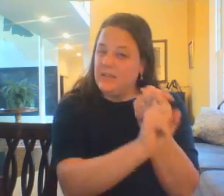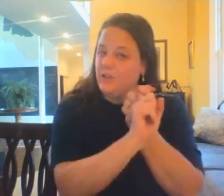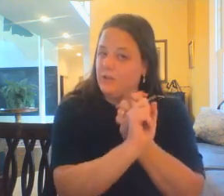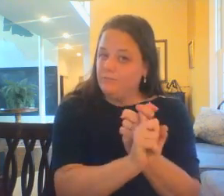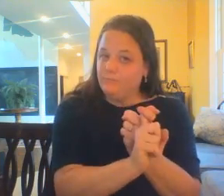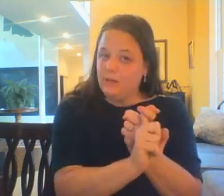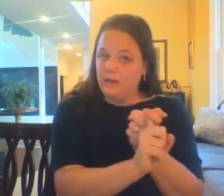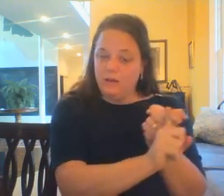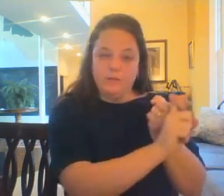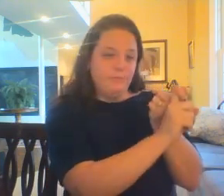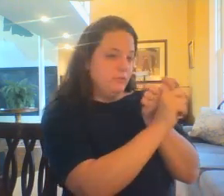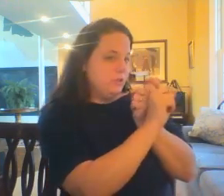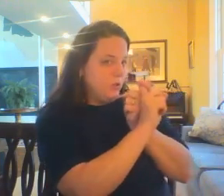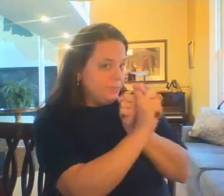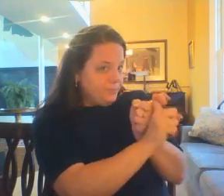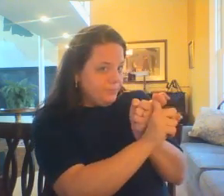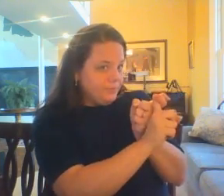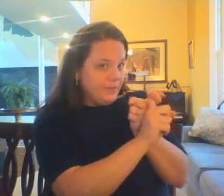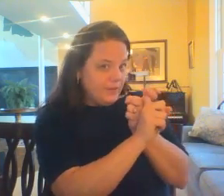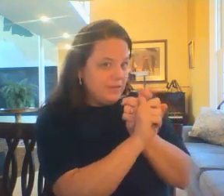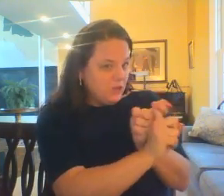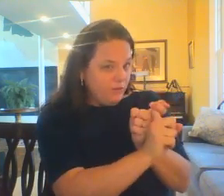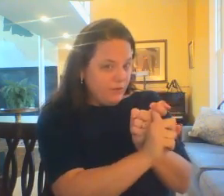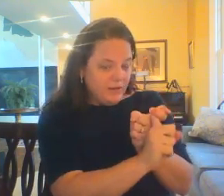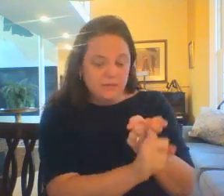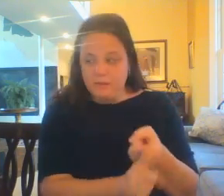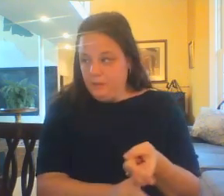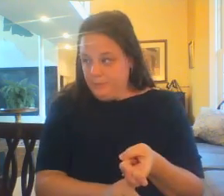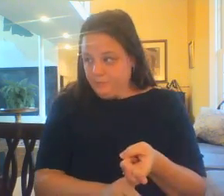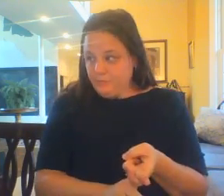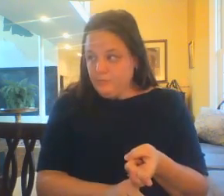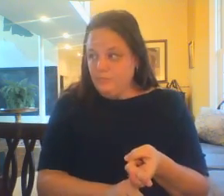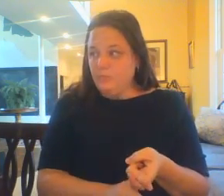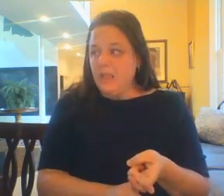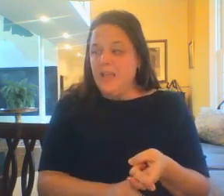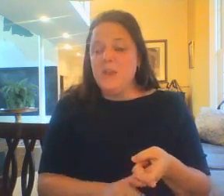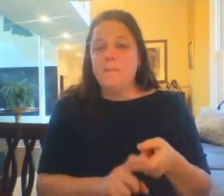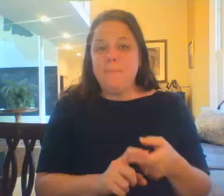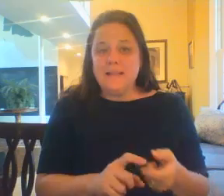together and and I'm just sort of like